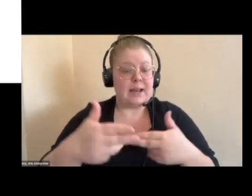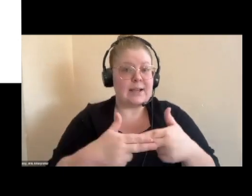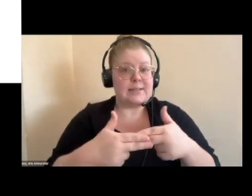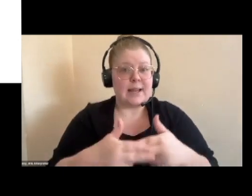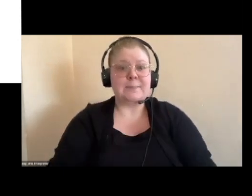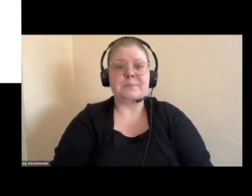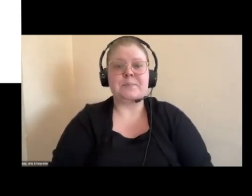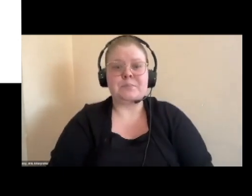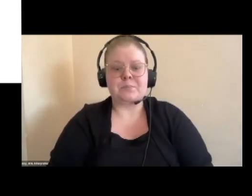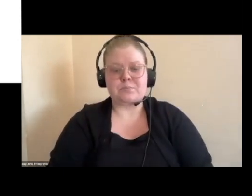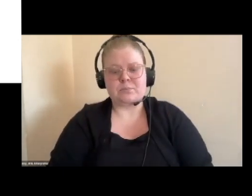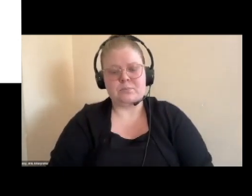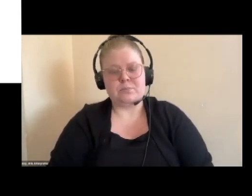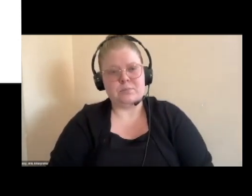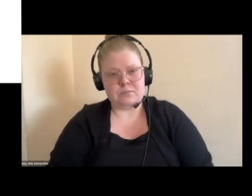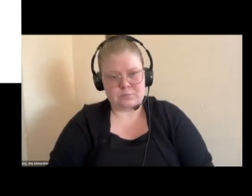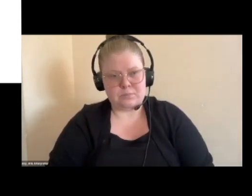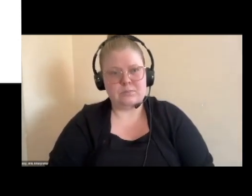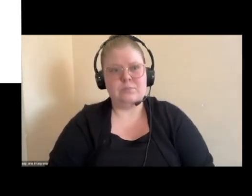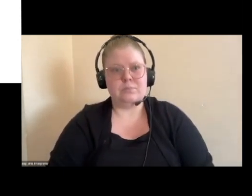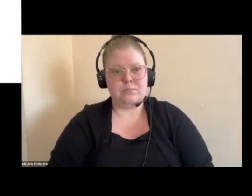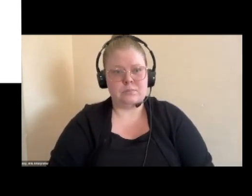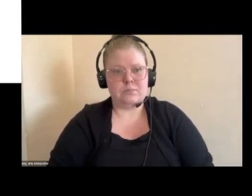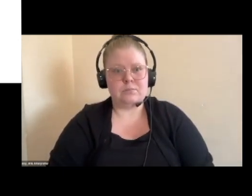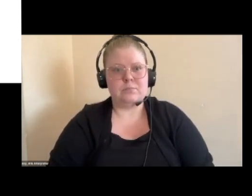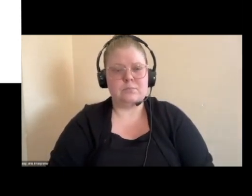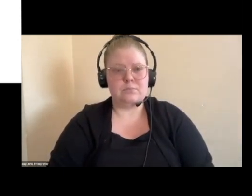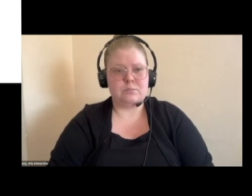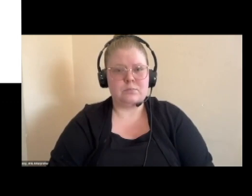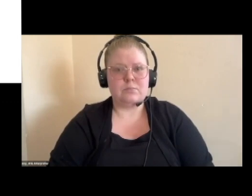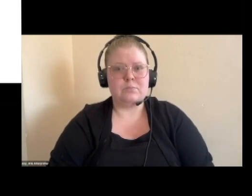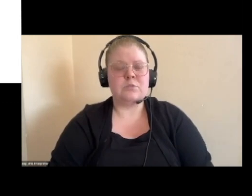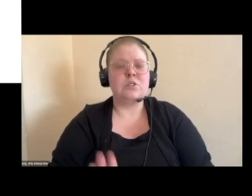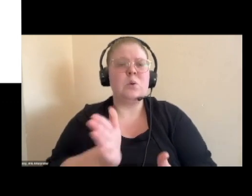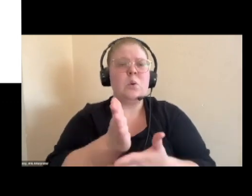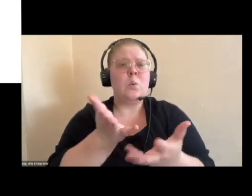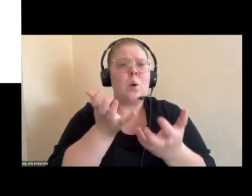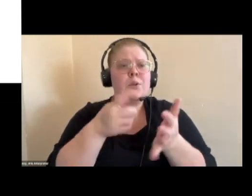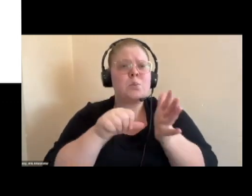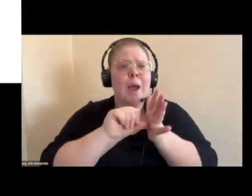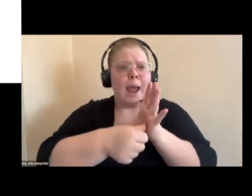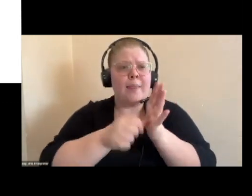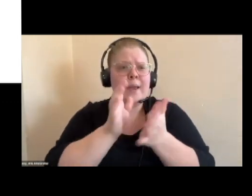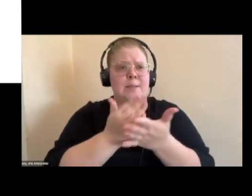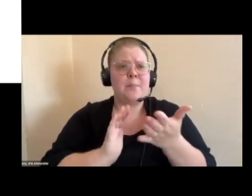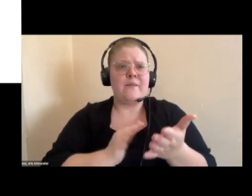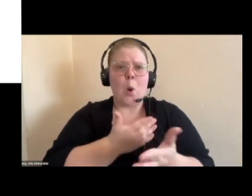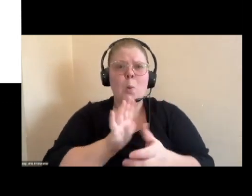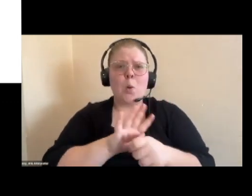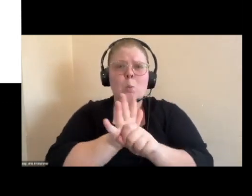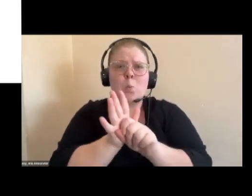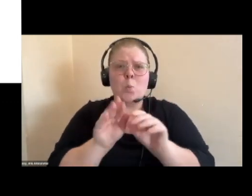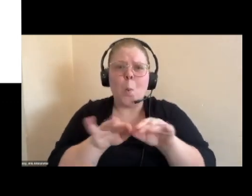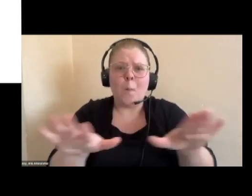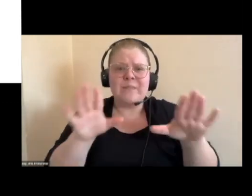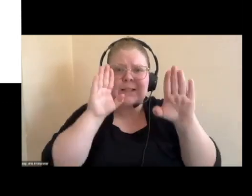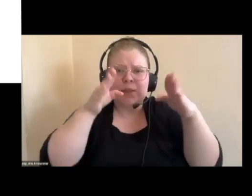Yeah. I wanted to highlight some of the work we've done on Covid and home and community based services.